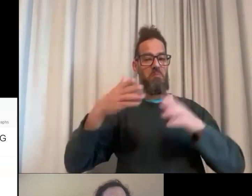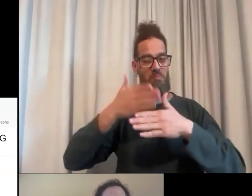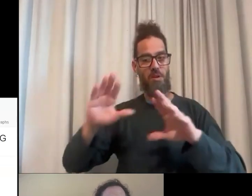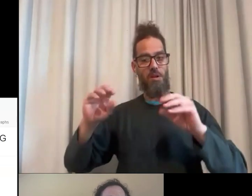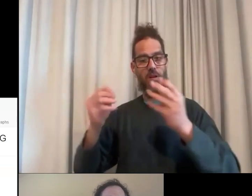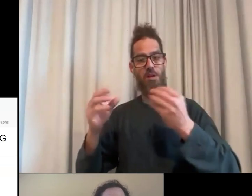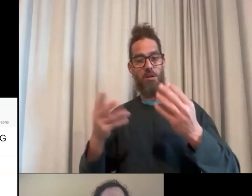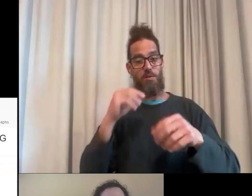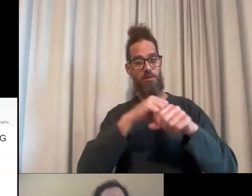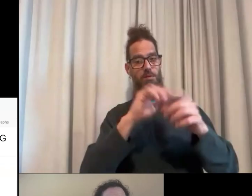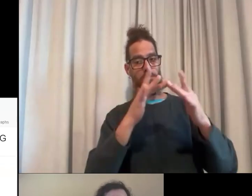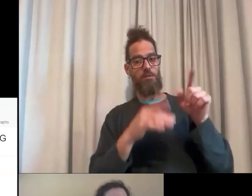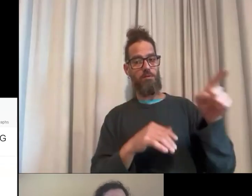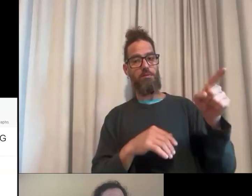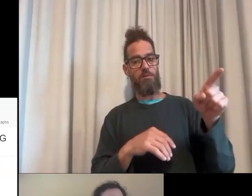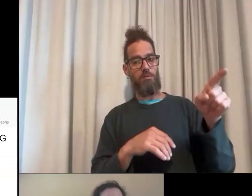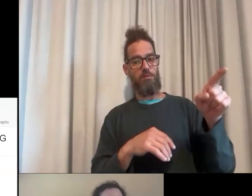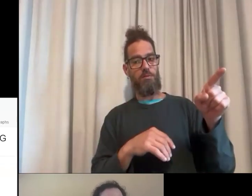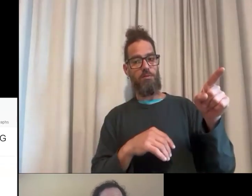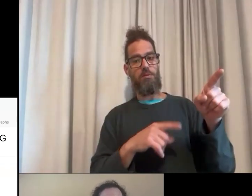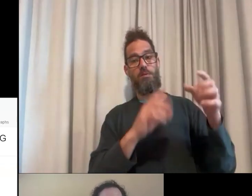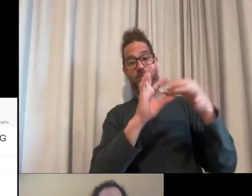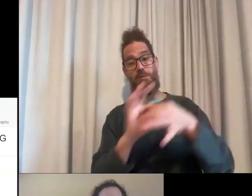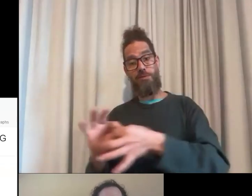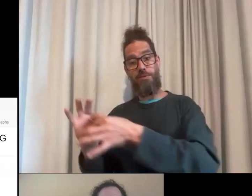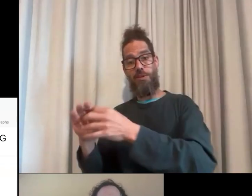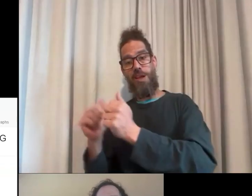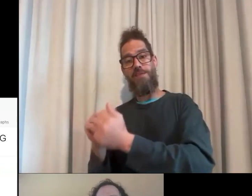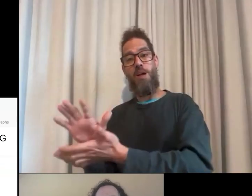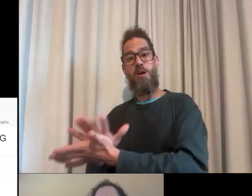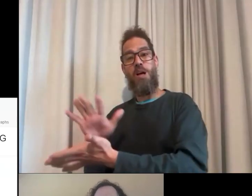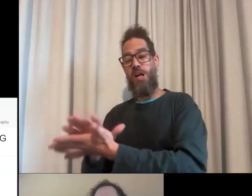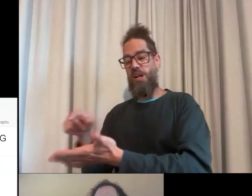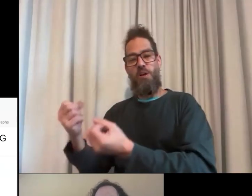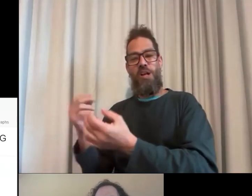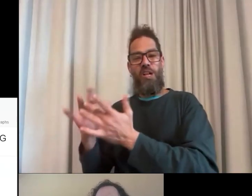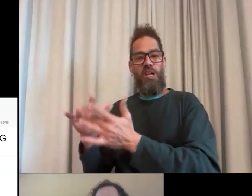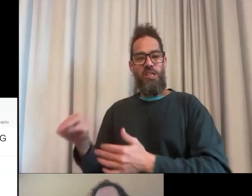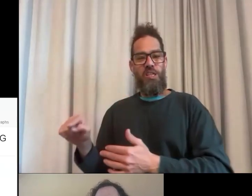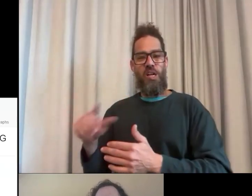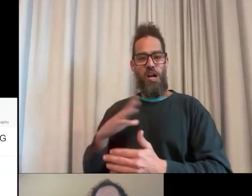how you take WCAG, which really was designed specifically for websites, and apply it to non-web documents.